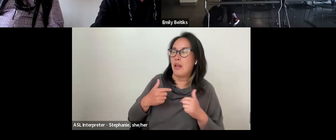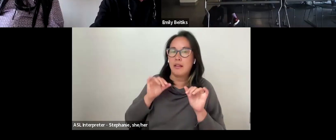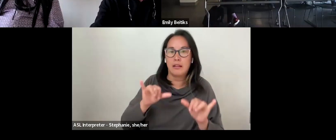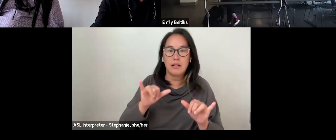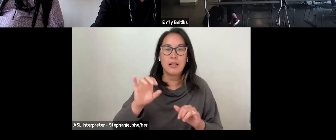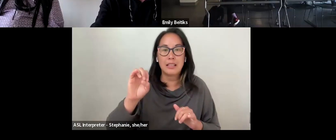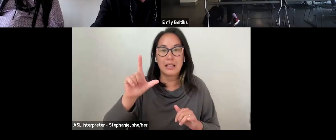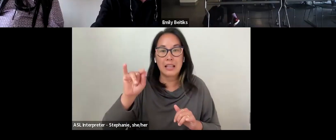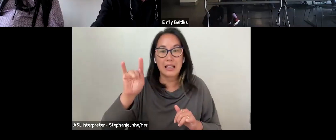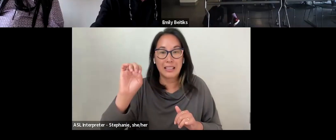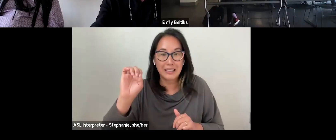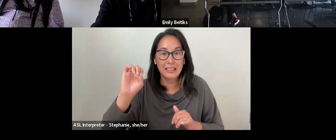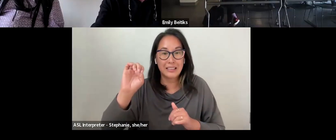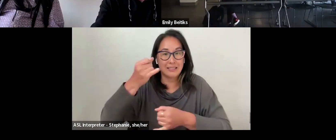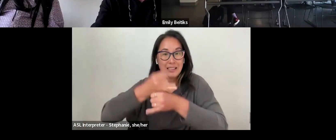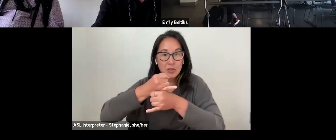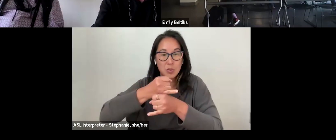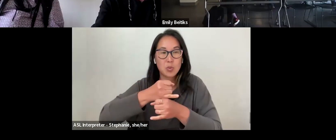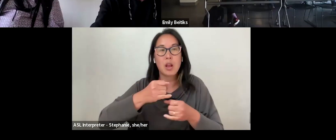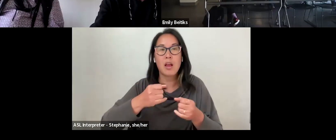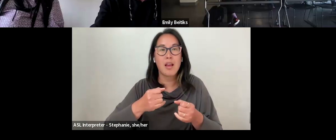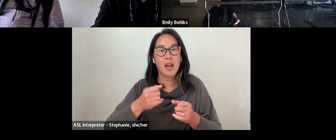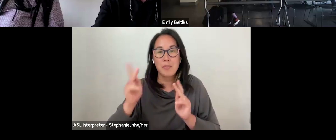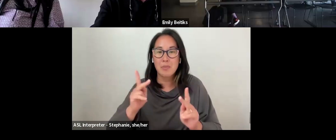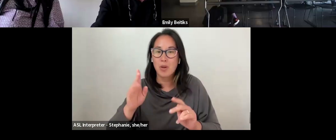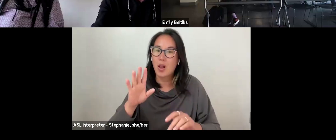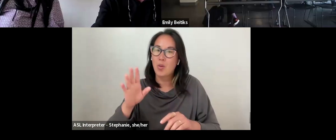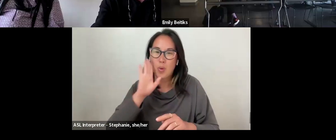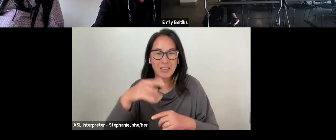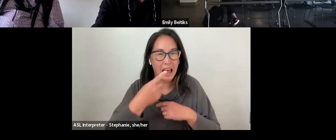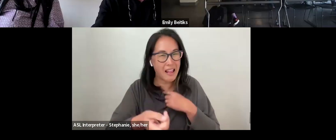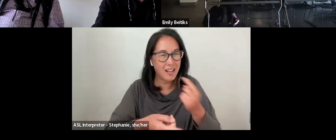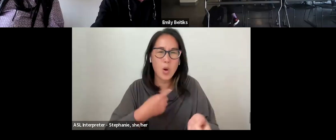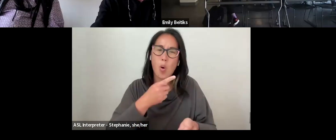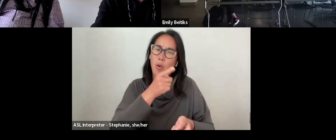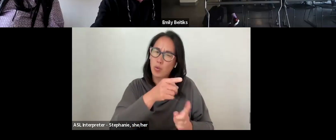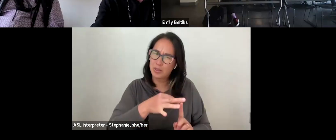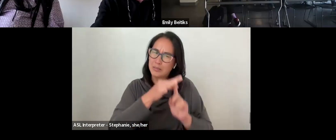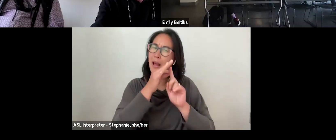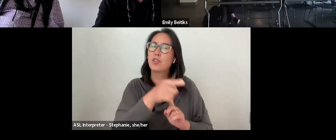You're constantly told, "You're special. This is what you need to do to become part of the club.